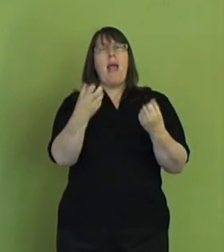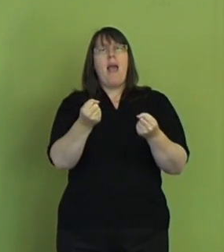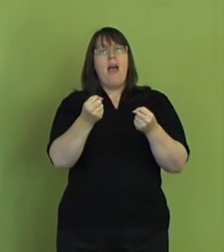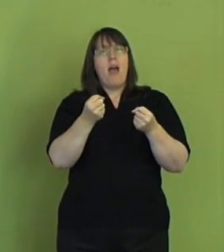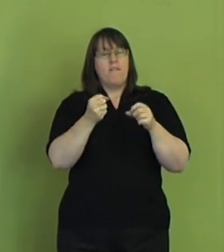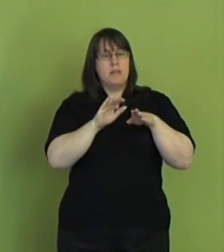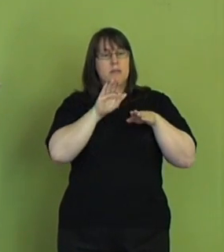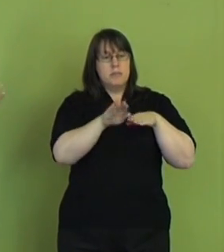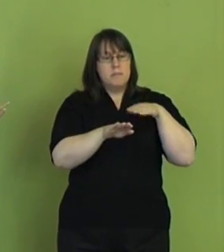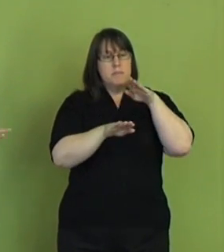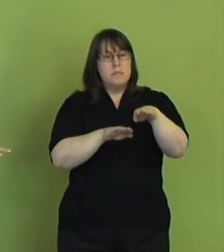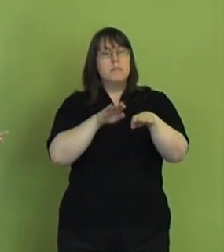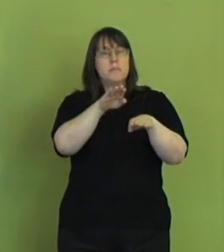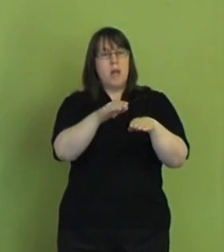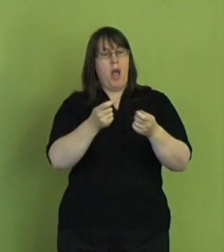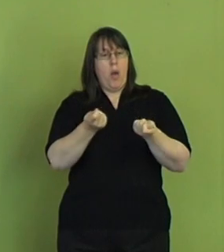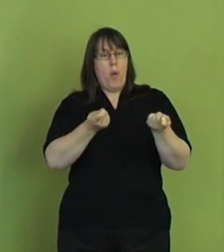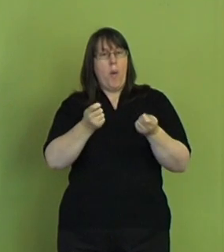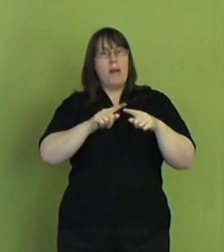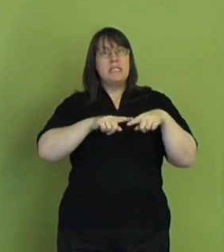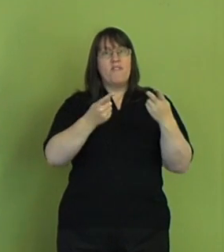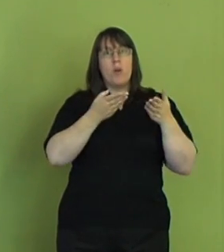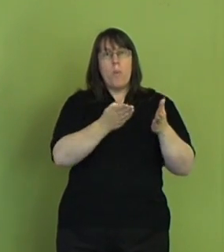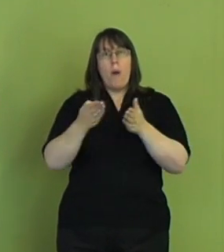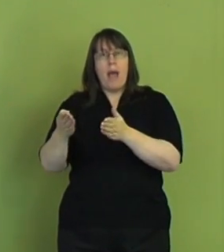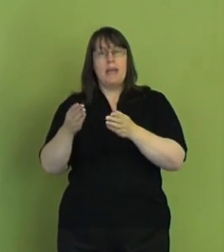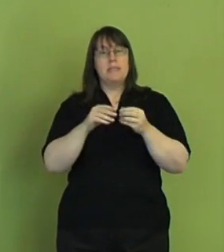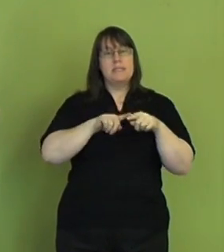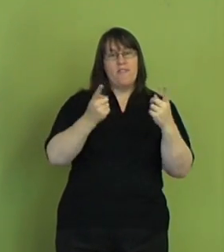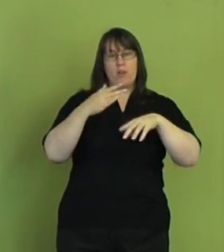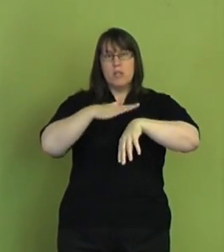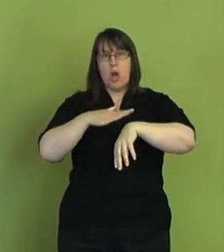in different ways, in different times, and that they may vary between the stages.